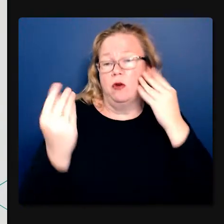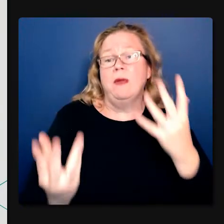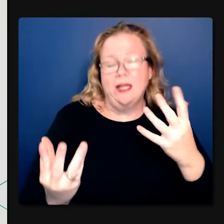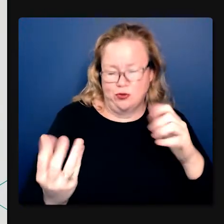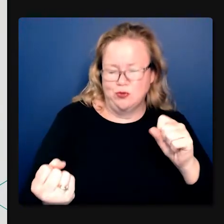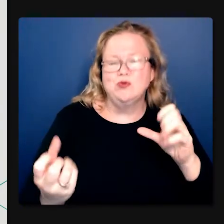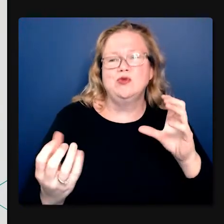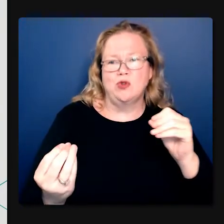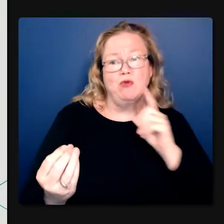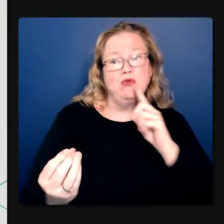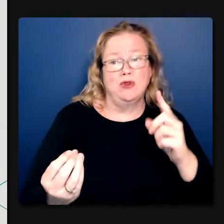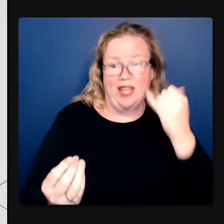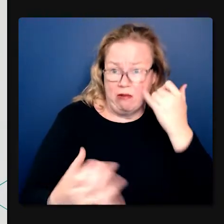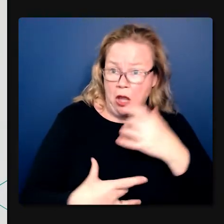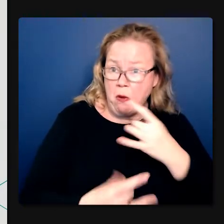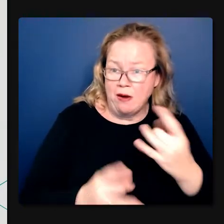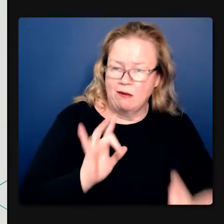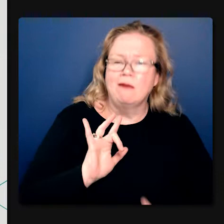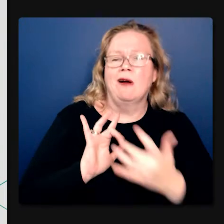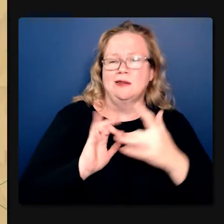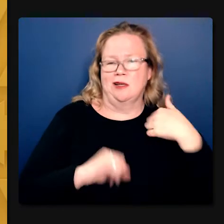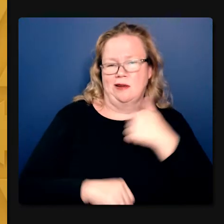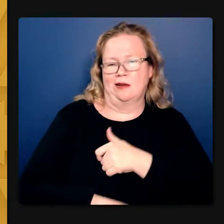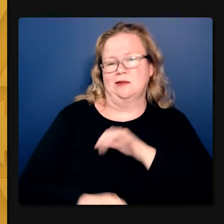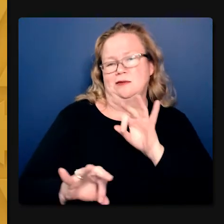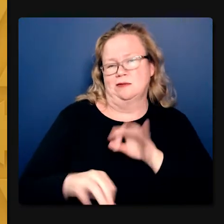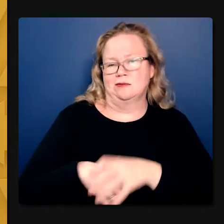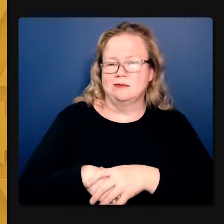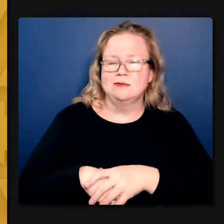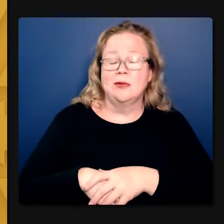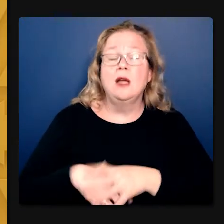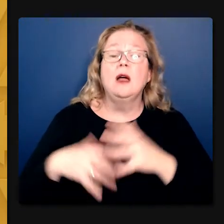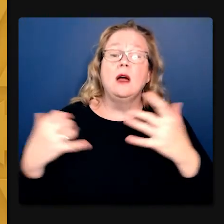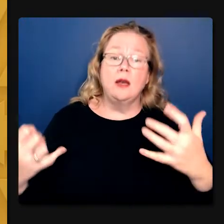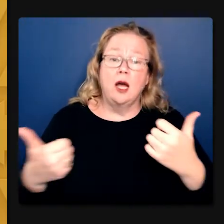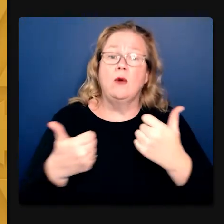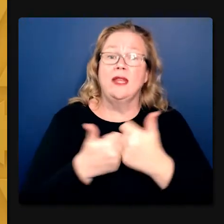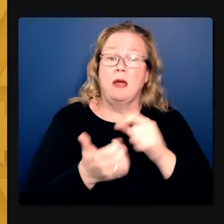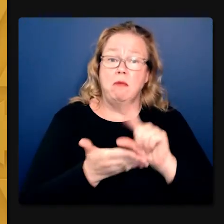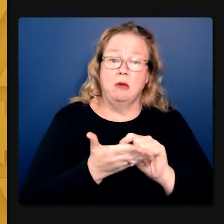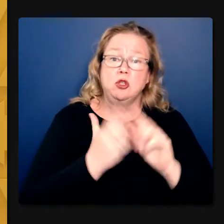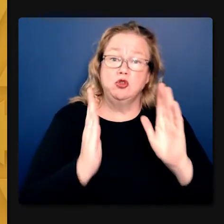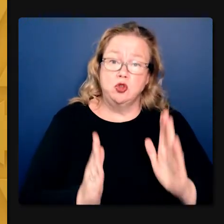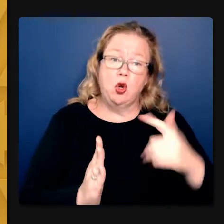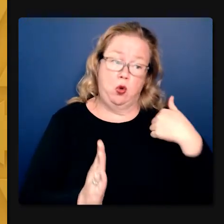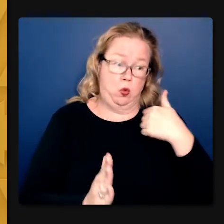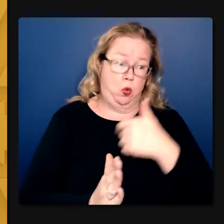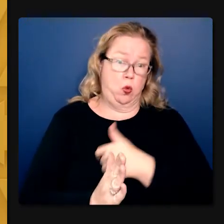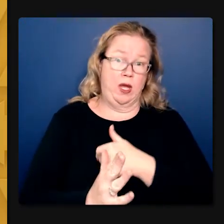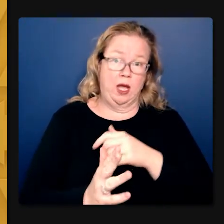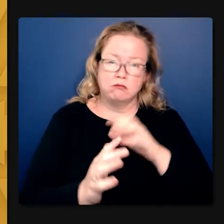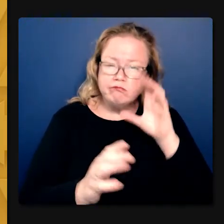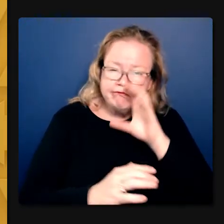So, definitely reach out if you're interested. As a games publisher, we're ultimately looking for games